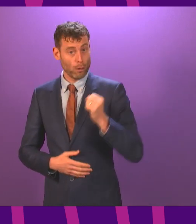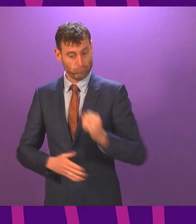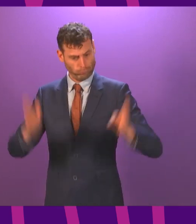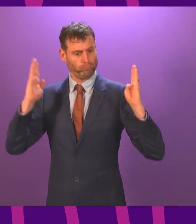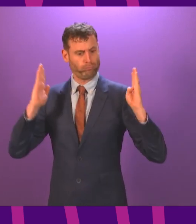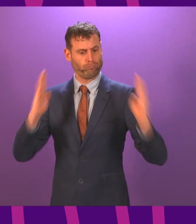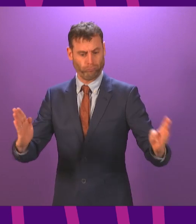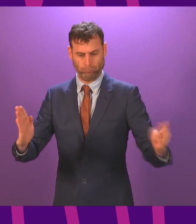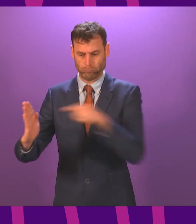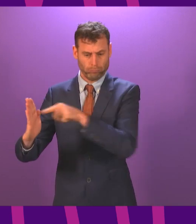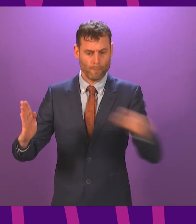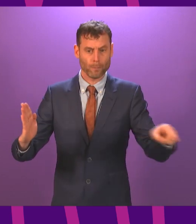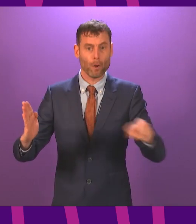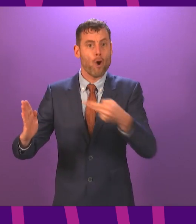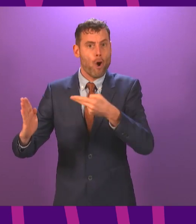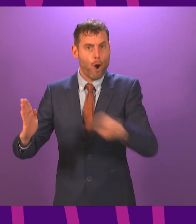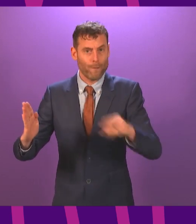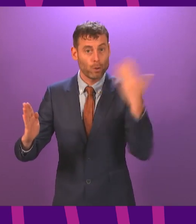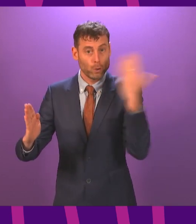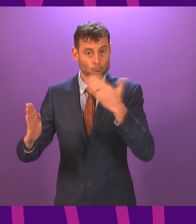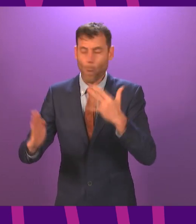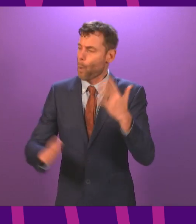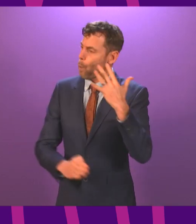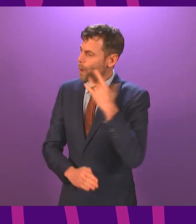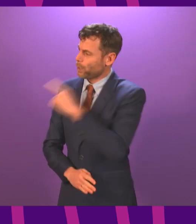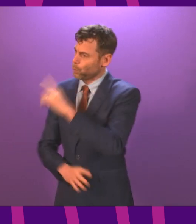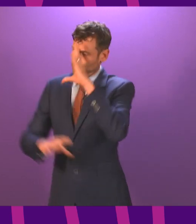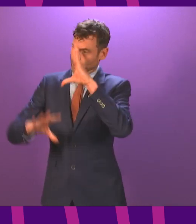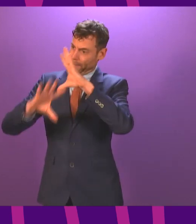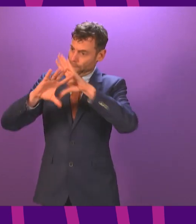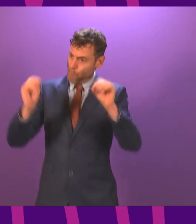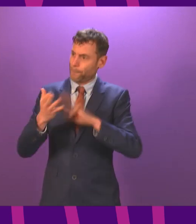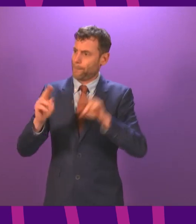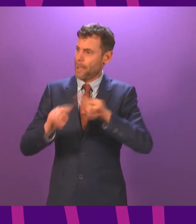a statement to the Parliament to confirm for thousands of families out there what is going